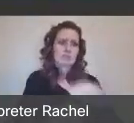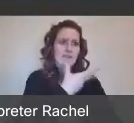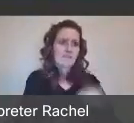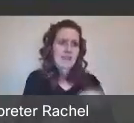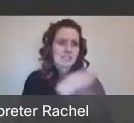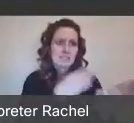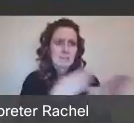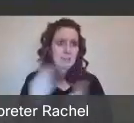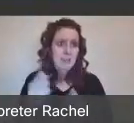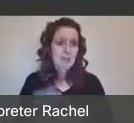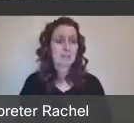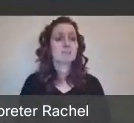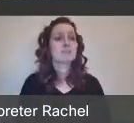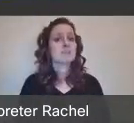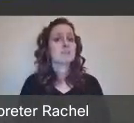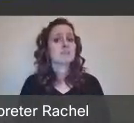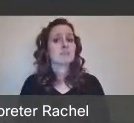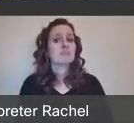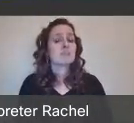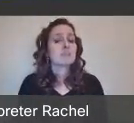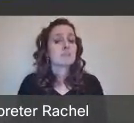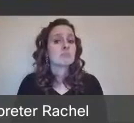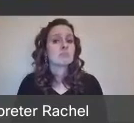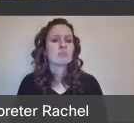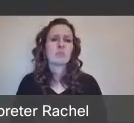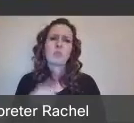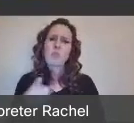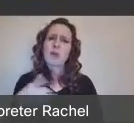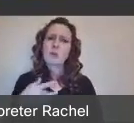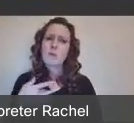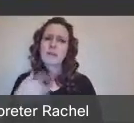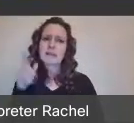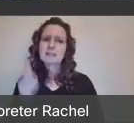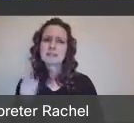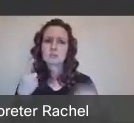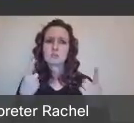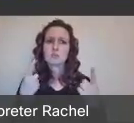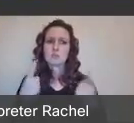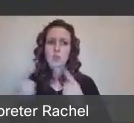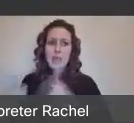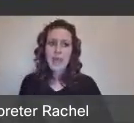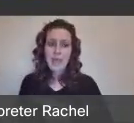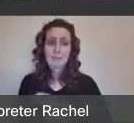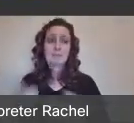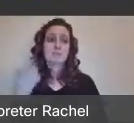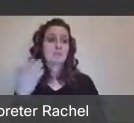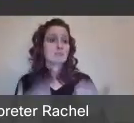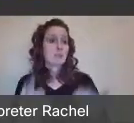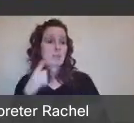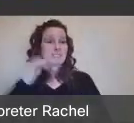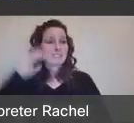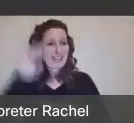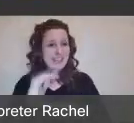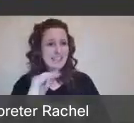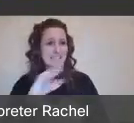What do you feel needs to be done to perhaps ease the frustration that citizens and community